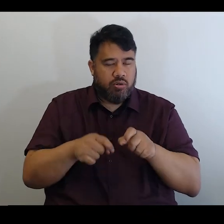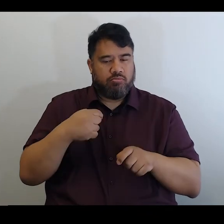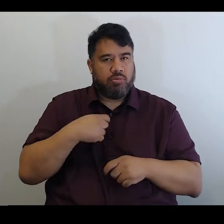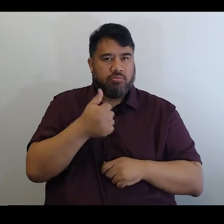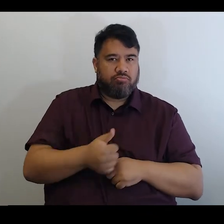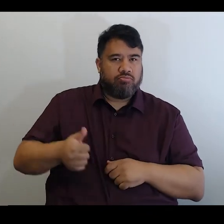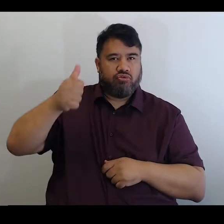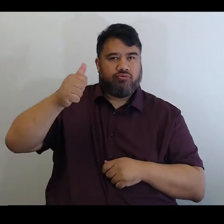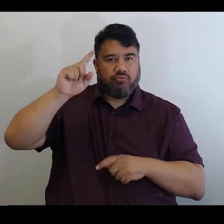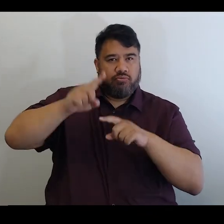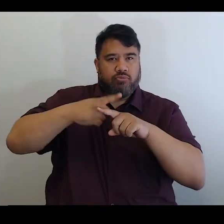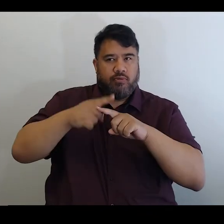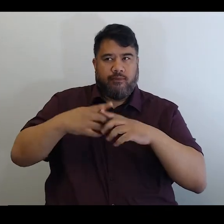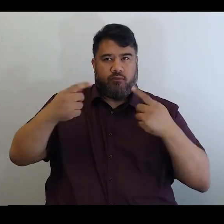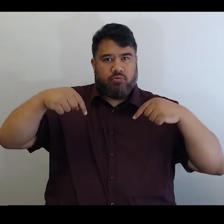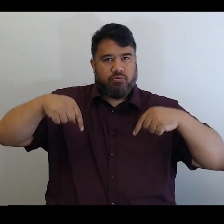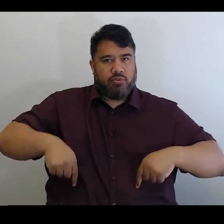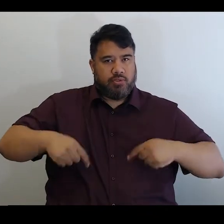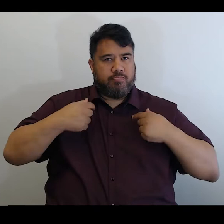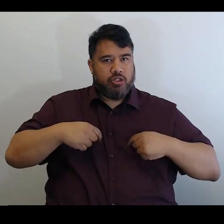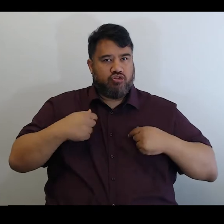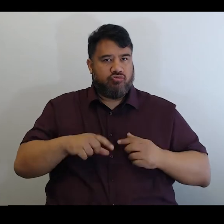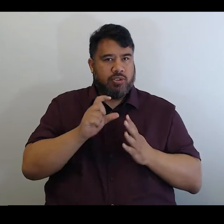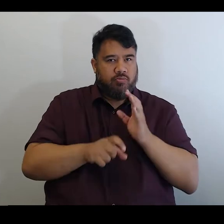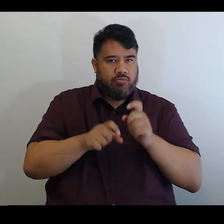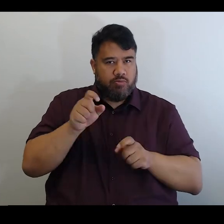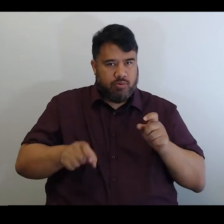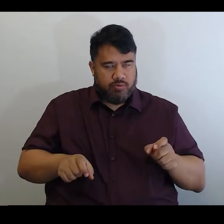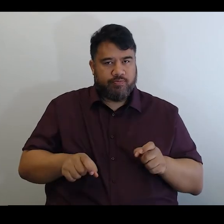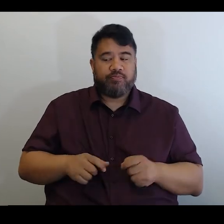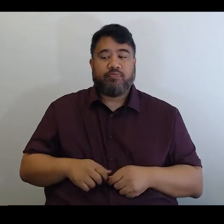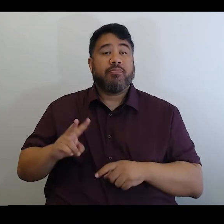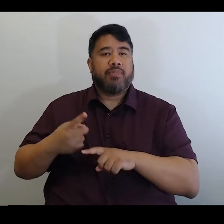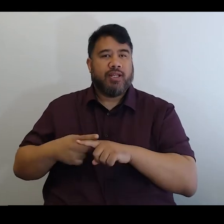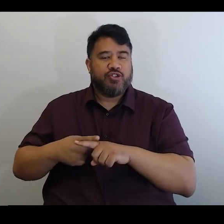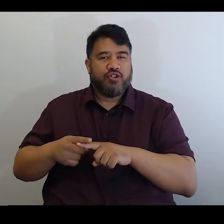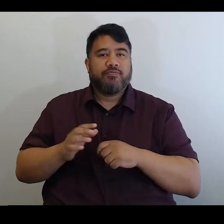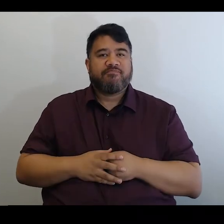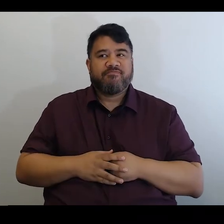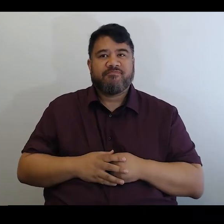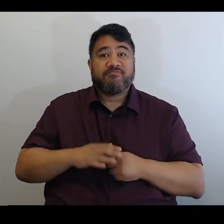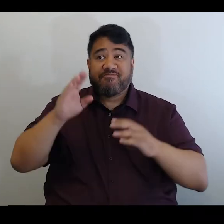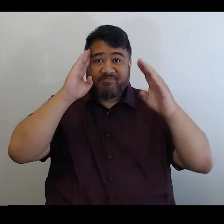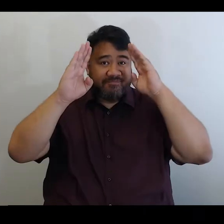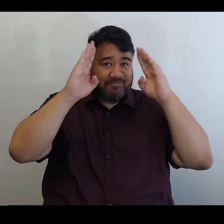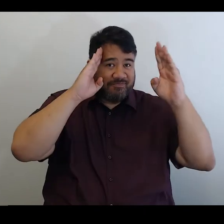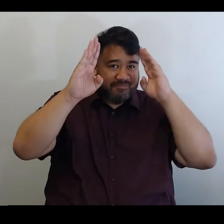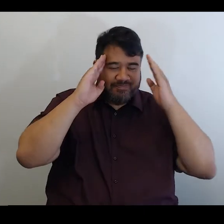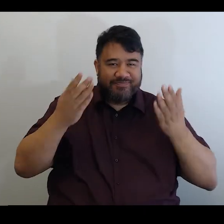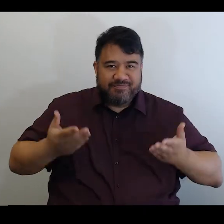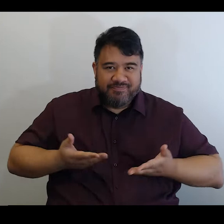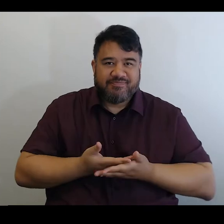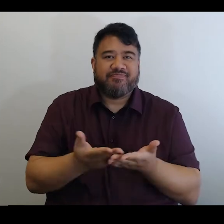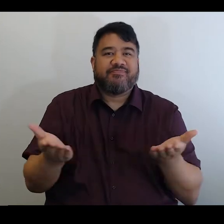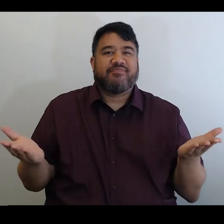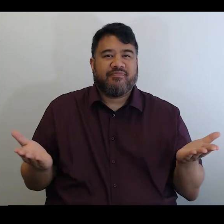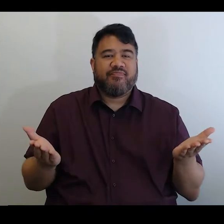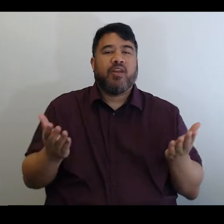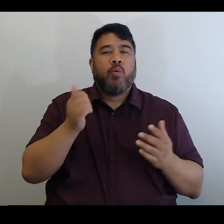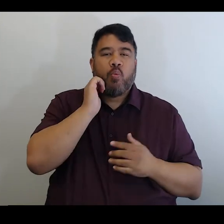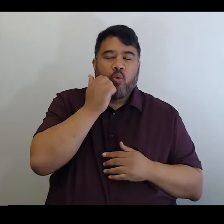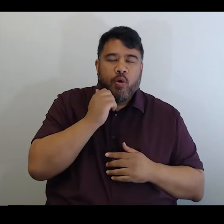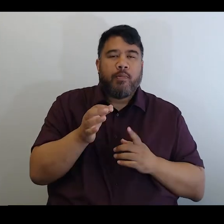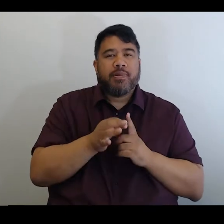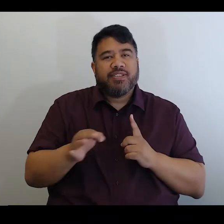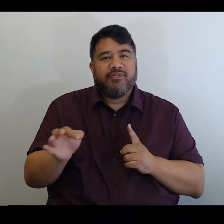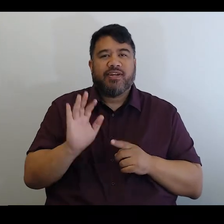Talofa lava, kia orana, warm Pacific greetings, e ngā reo tēnā koutou, tēnā koutou, tēnā koutou katoa.